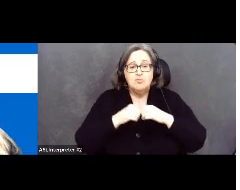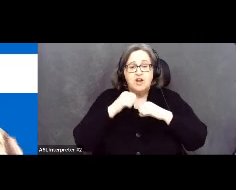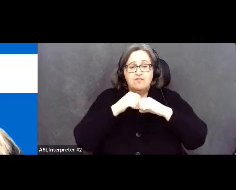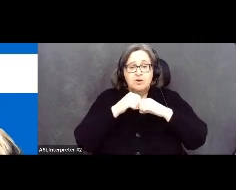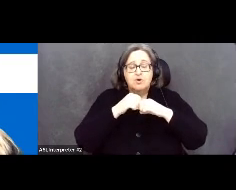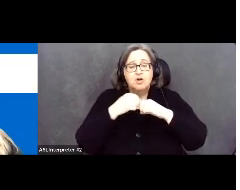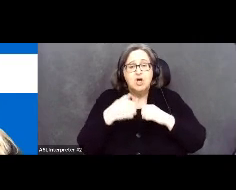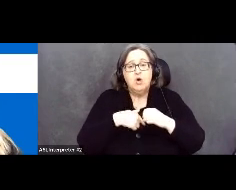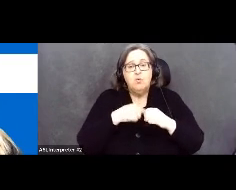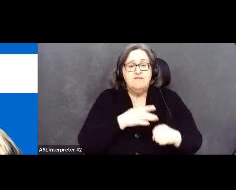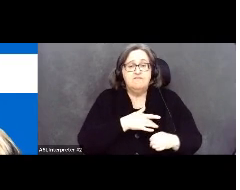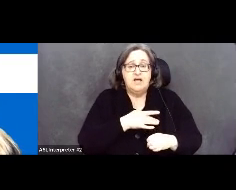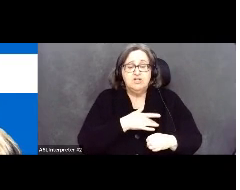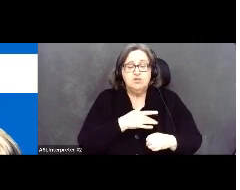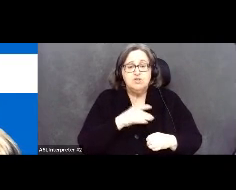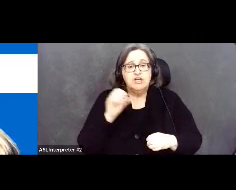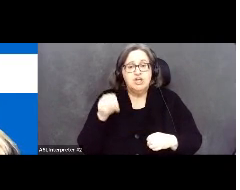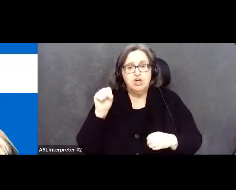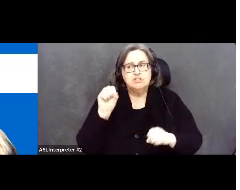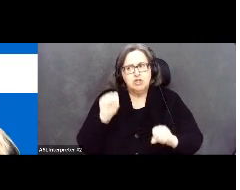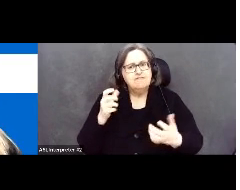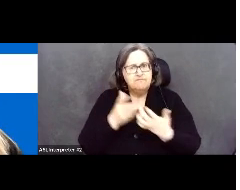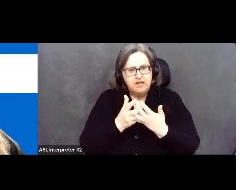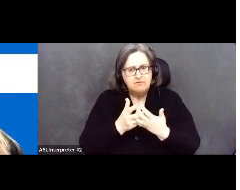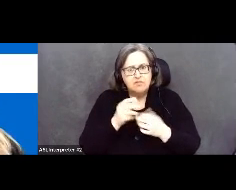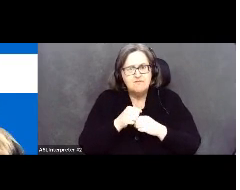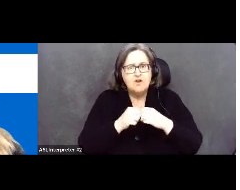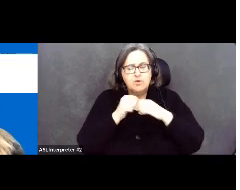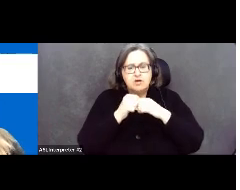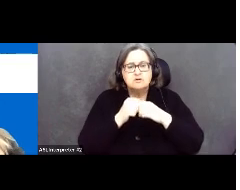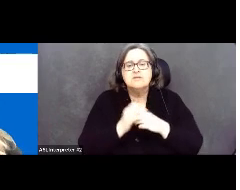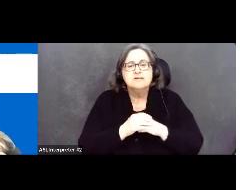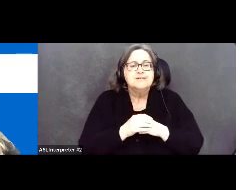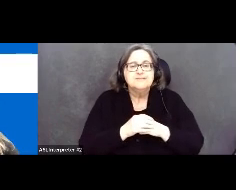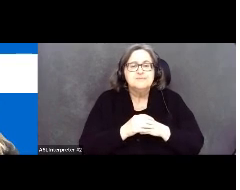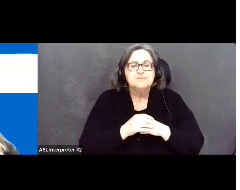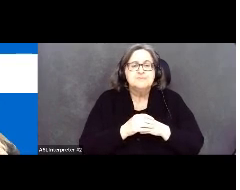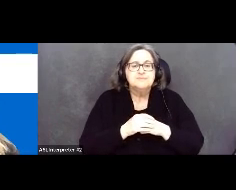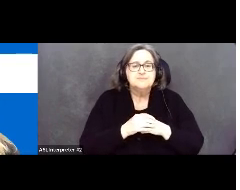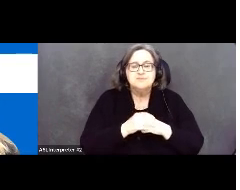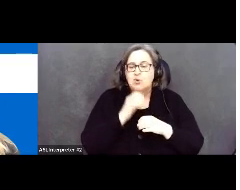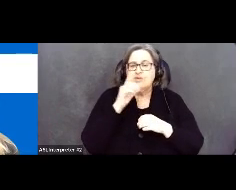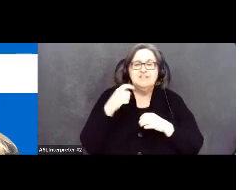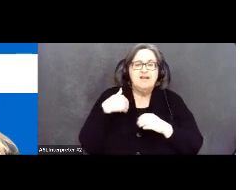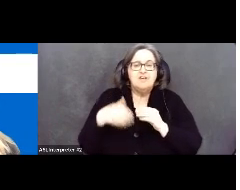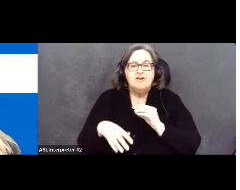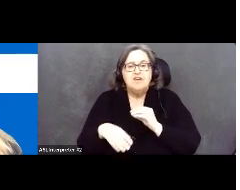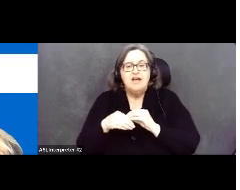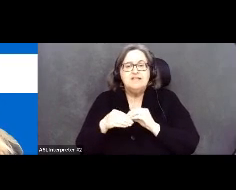that we felt concussion could fit nicely within, rather than having additional legislation.